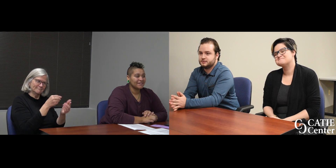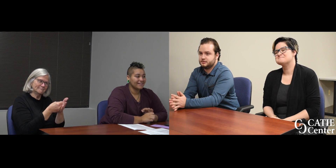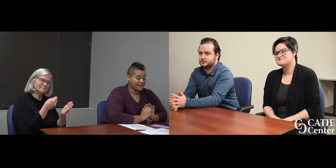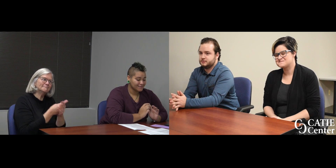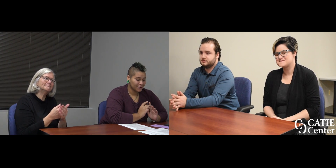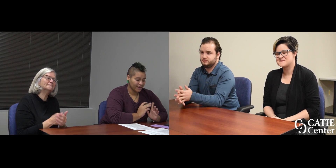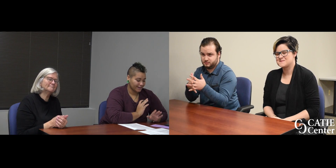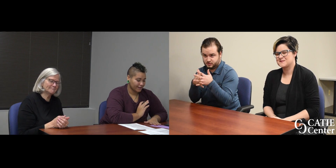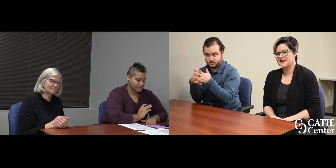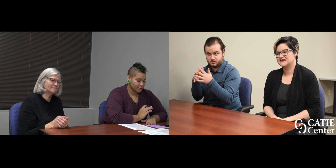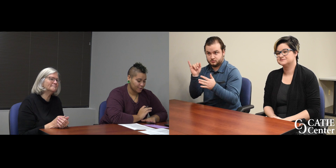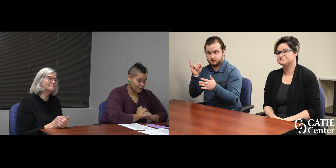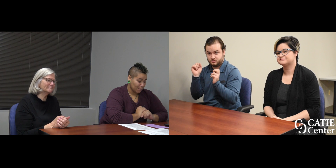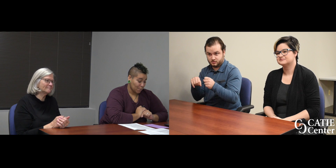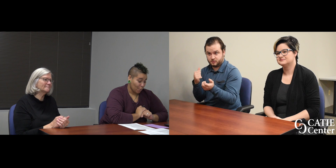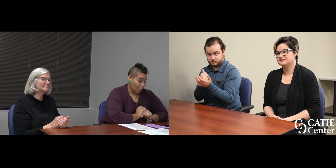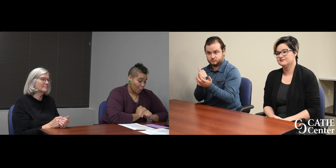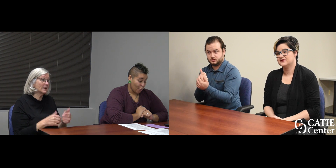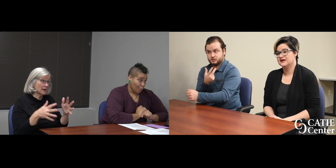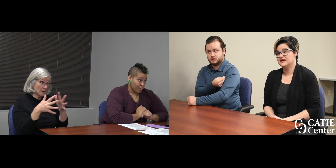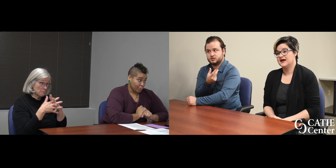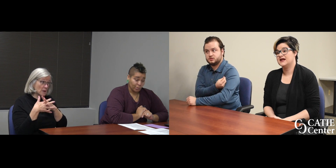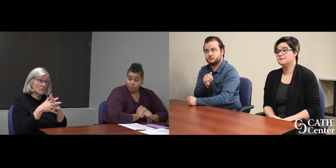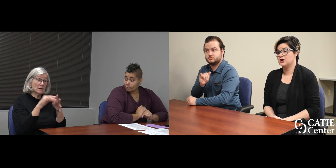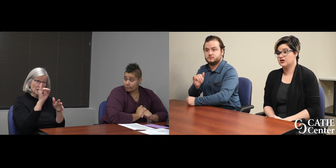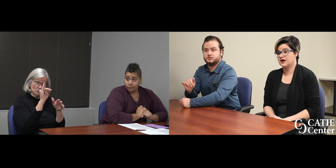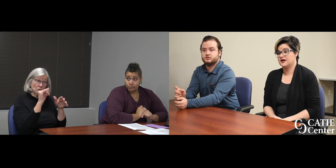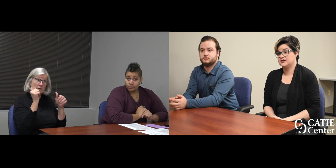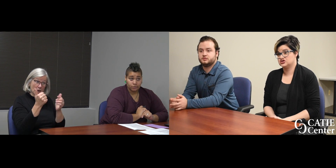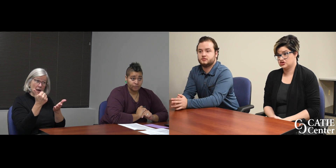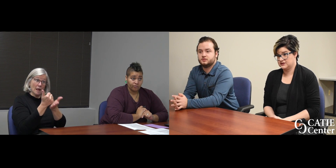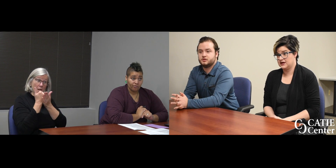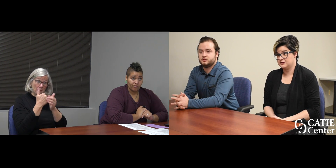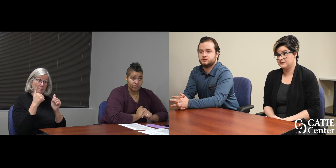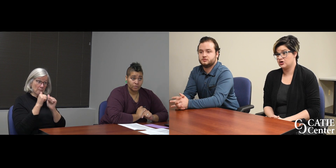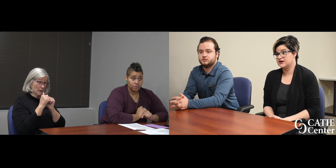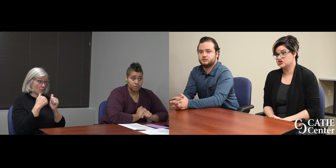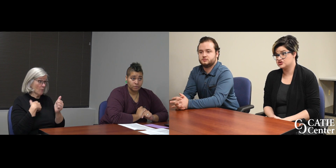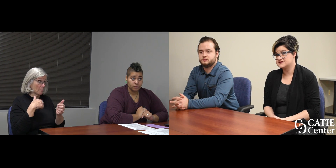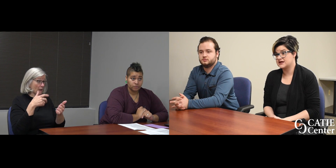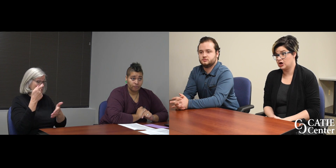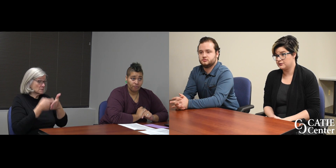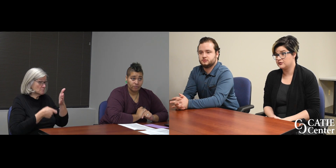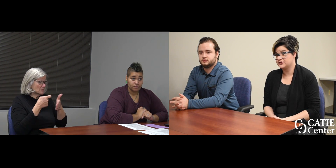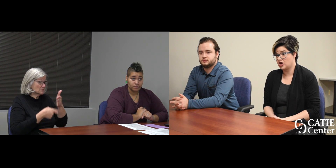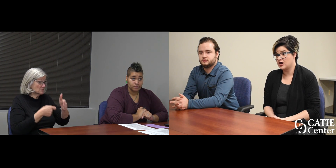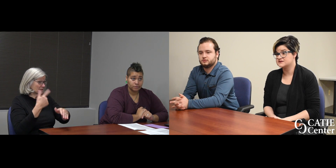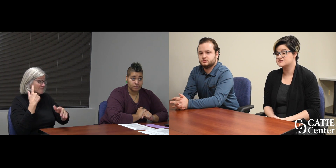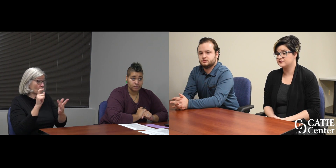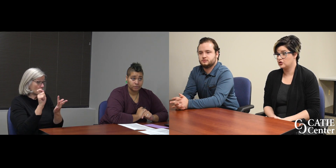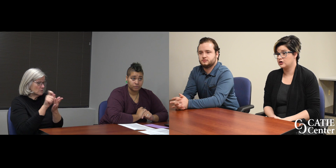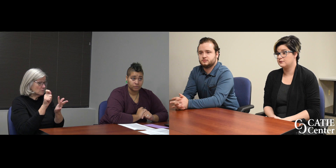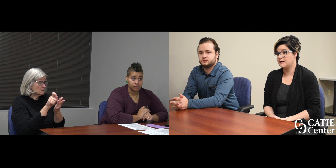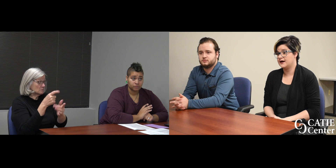Yes, okay, so ... I: The American insurance can help me with the cost